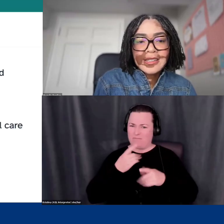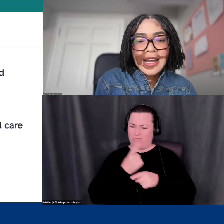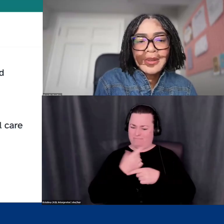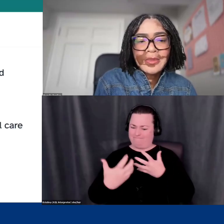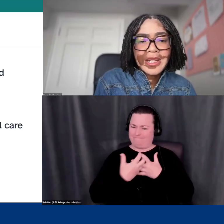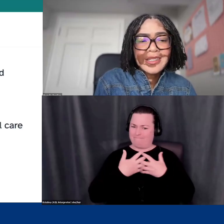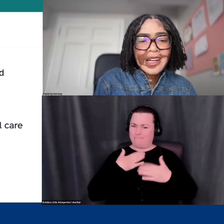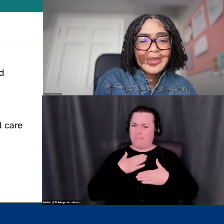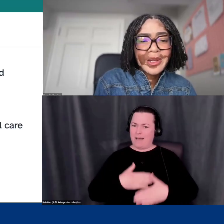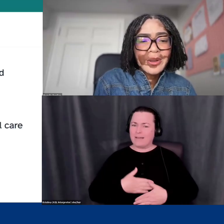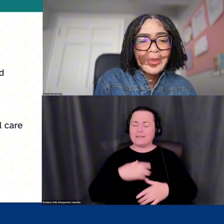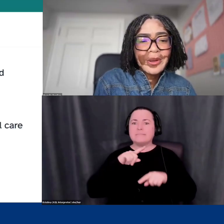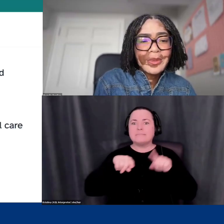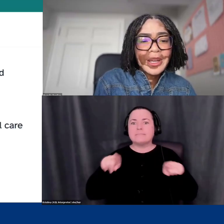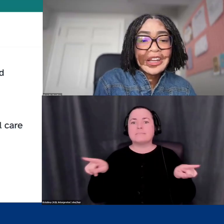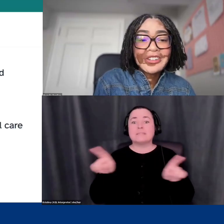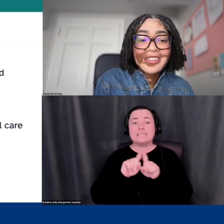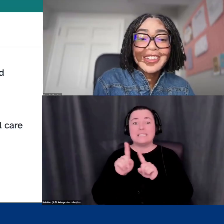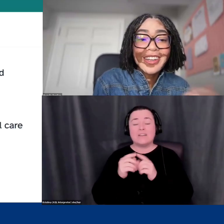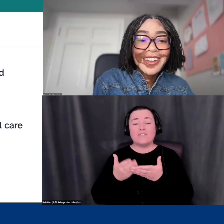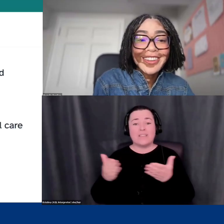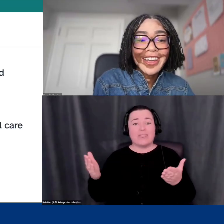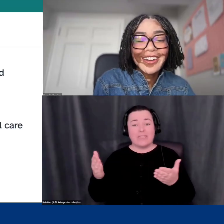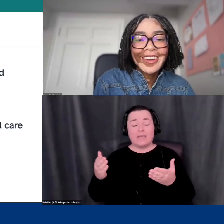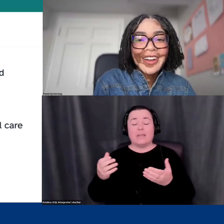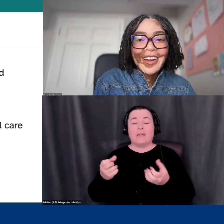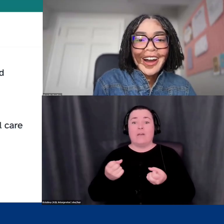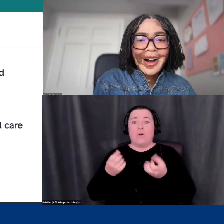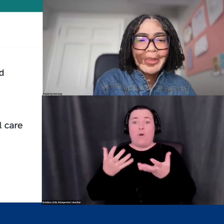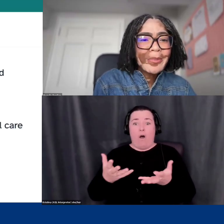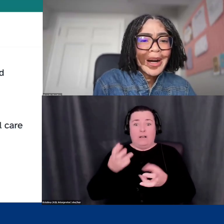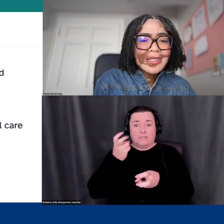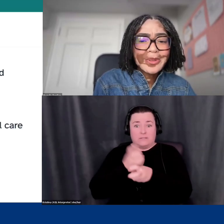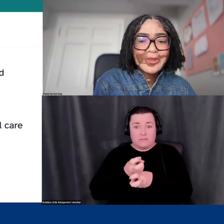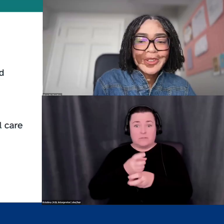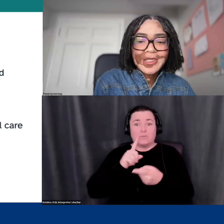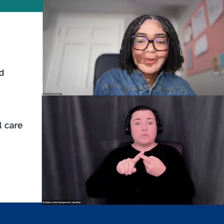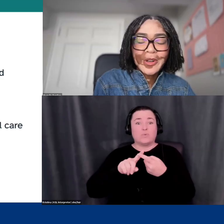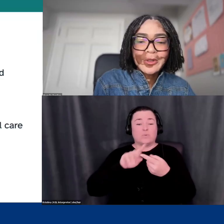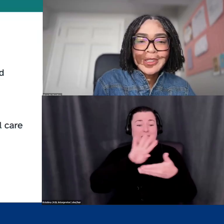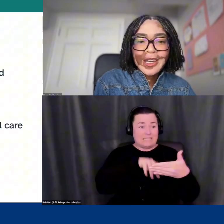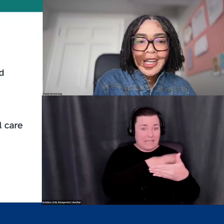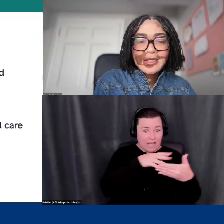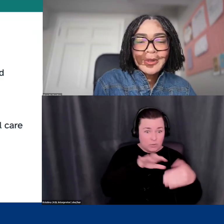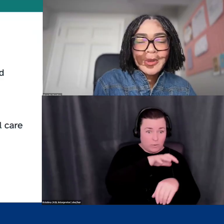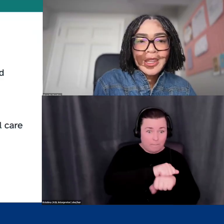that can make scheduling an appointment and just getting there impossible for some folks. And so when